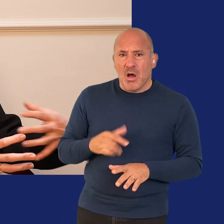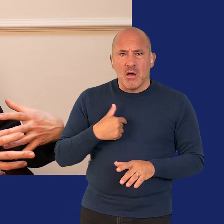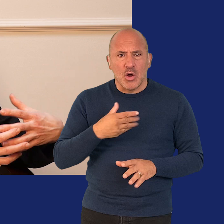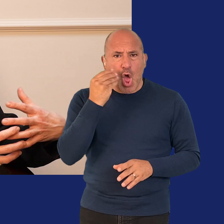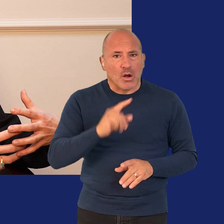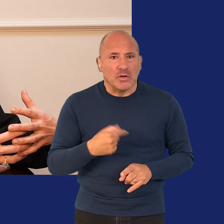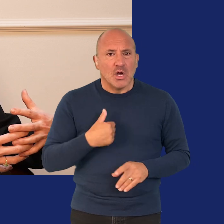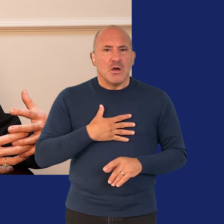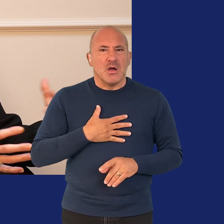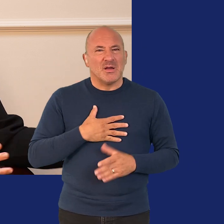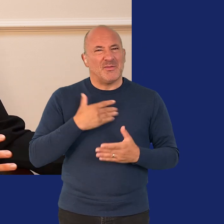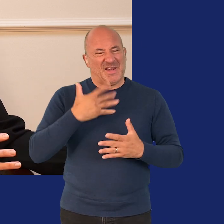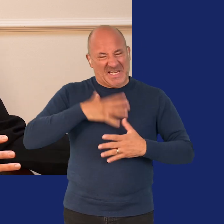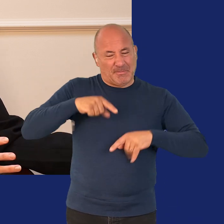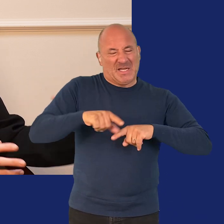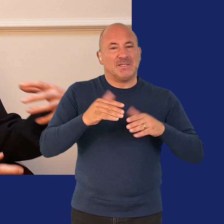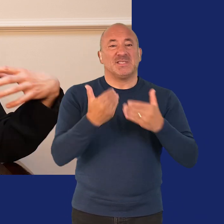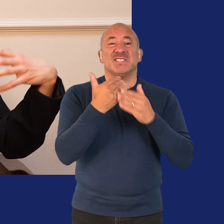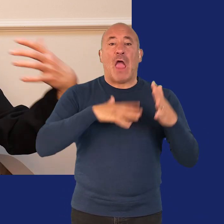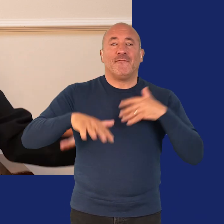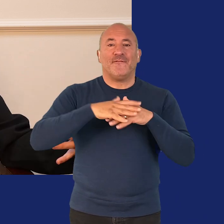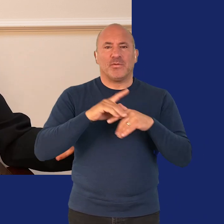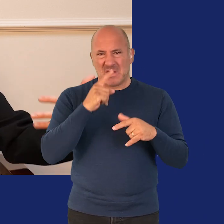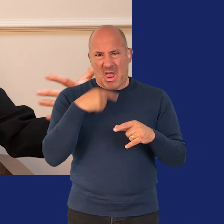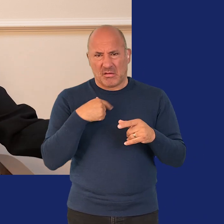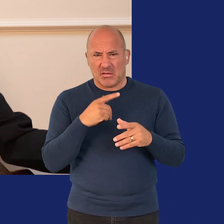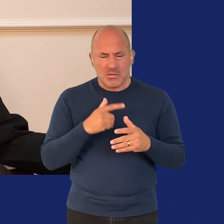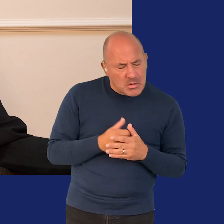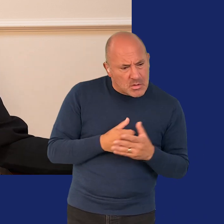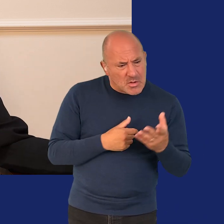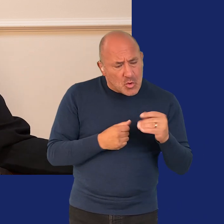But actually we want to create that safe space. Adam: Yeah. Jess: Where you can lean in and be uncomfortable. Adam: Yeah.